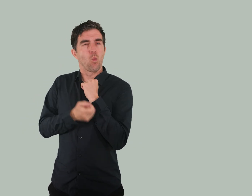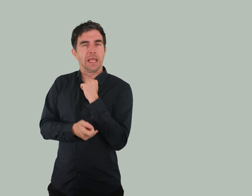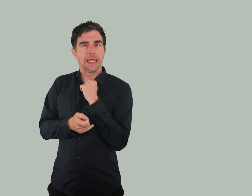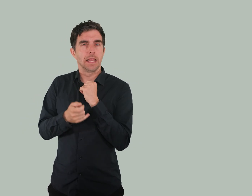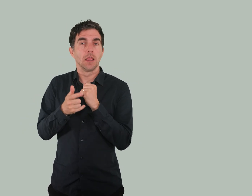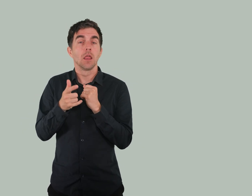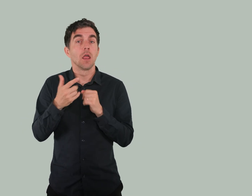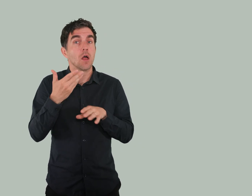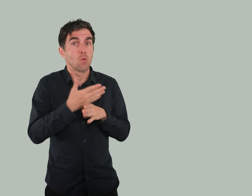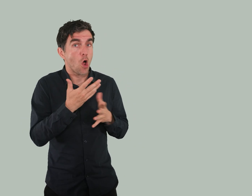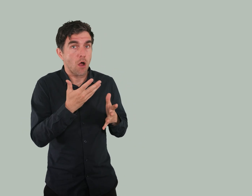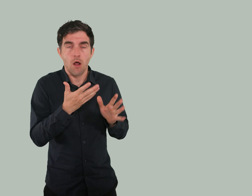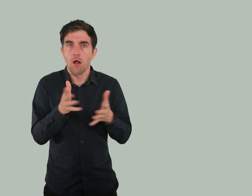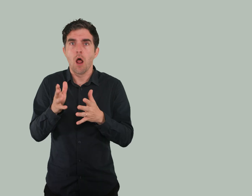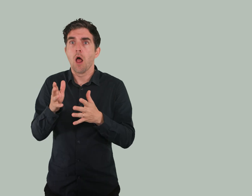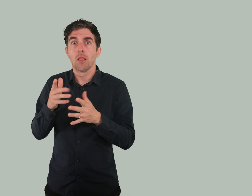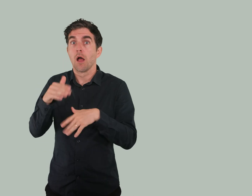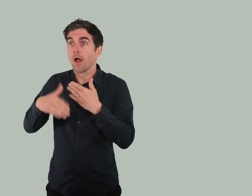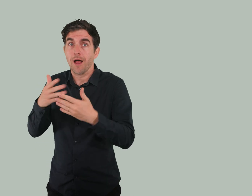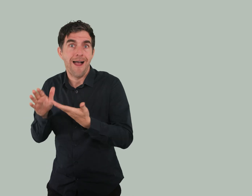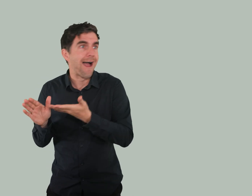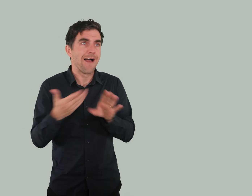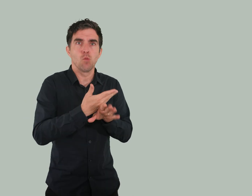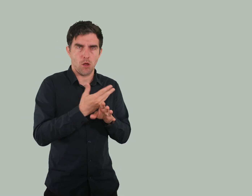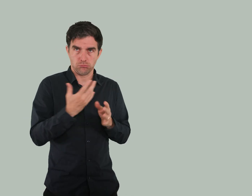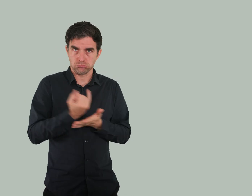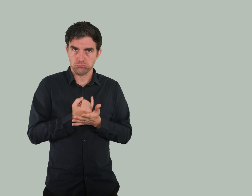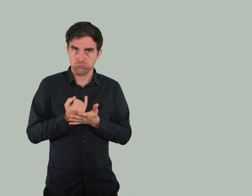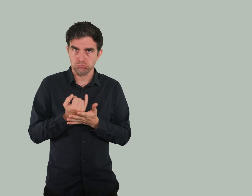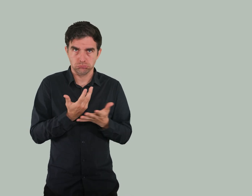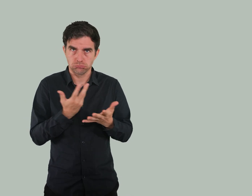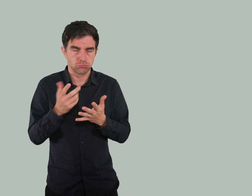we are now seeing a weaker transition into work